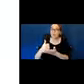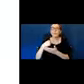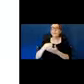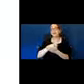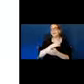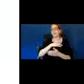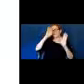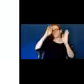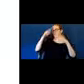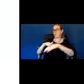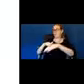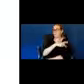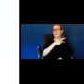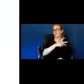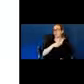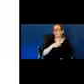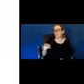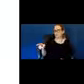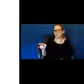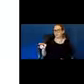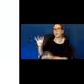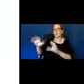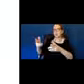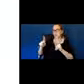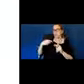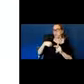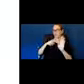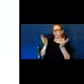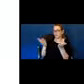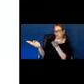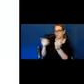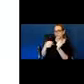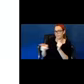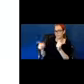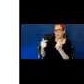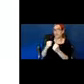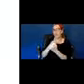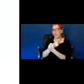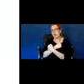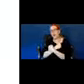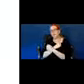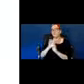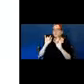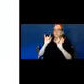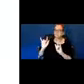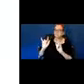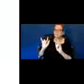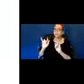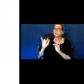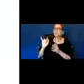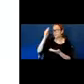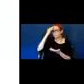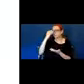and really just love them and reassure them that we know that they're out there, that we care that they're out there